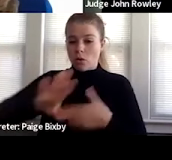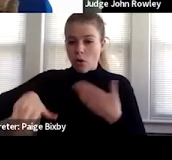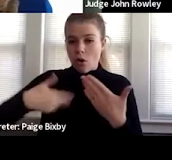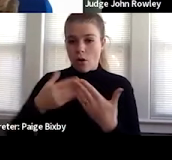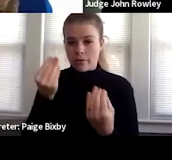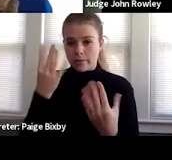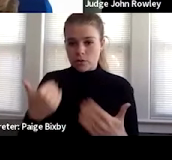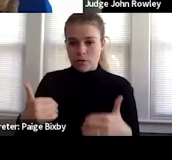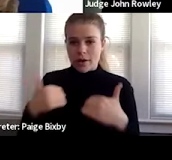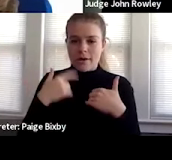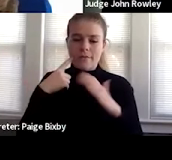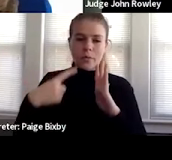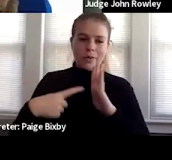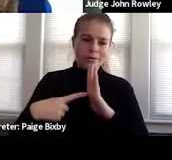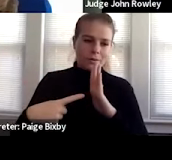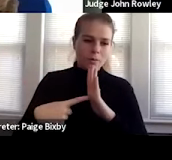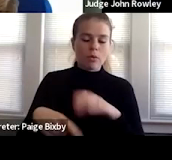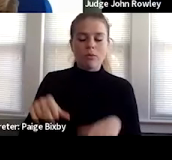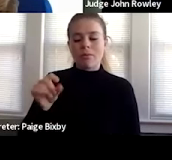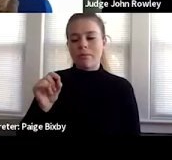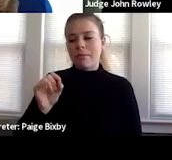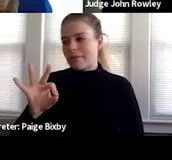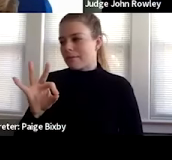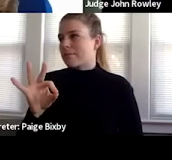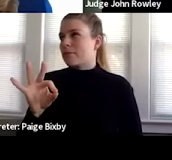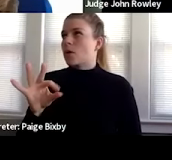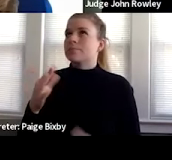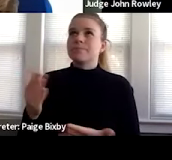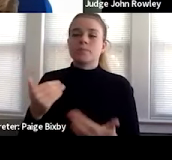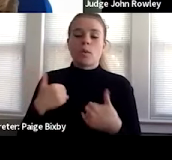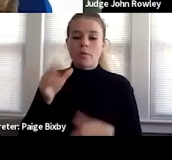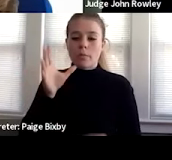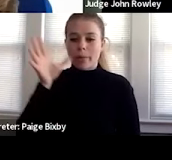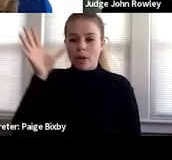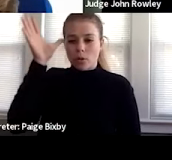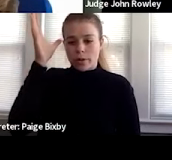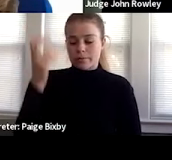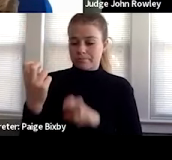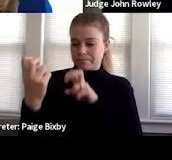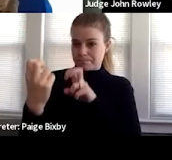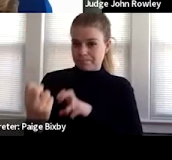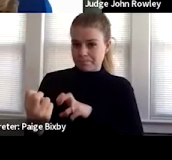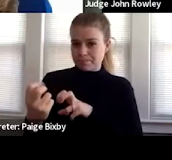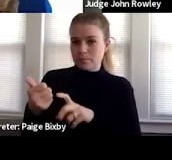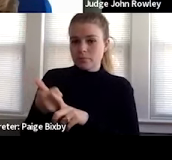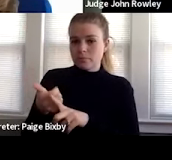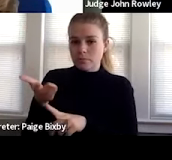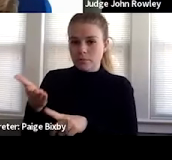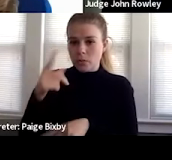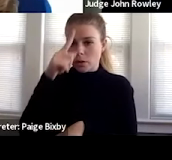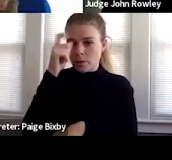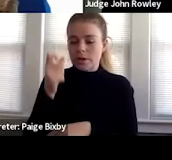For example, if you have a parent in front of you who is there because they were driving under the influence